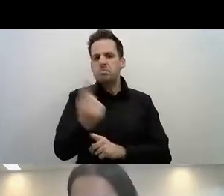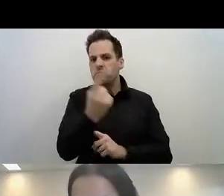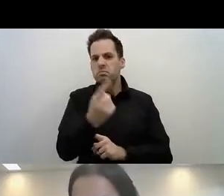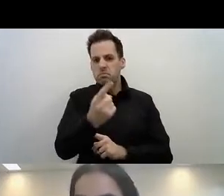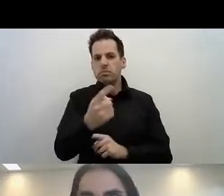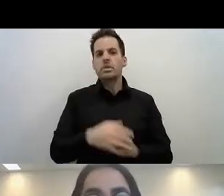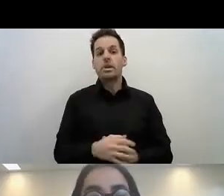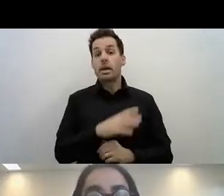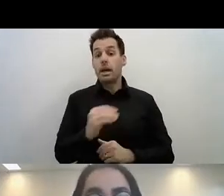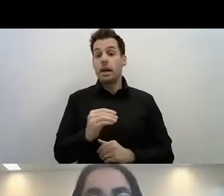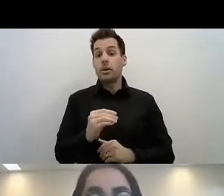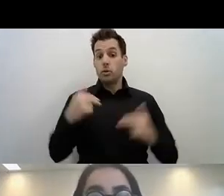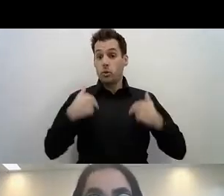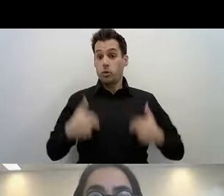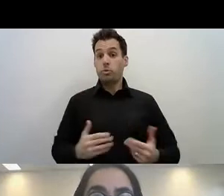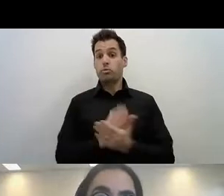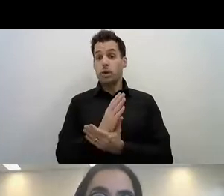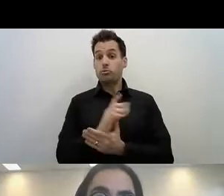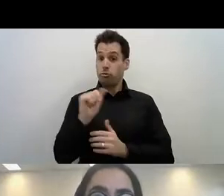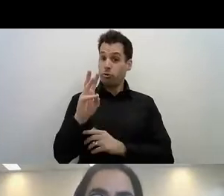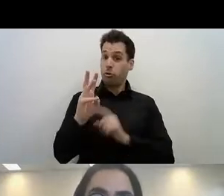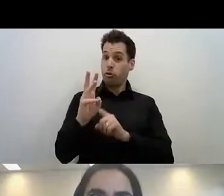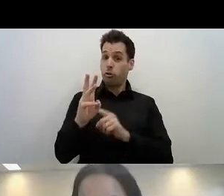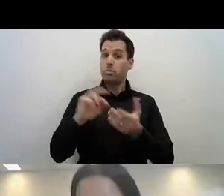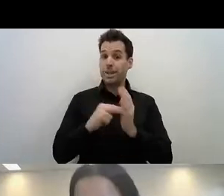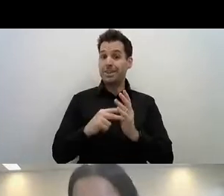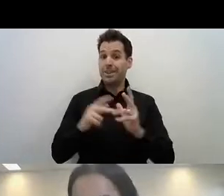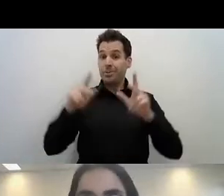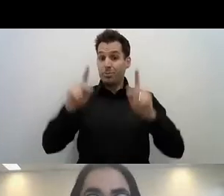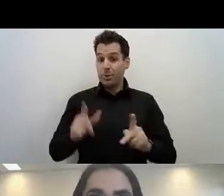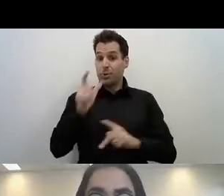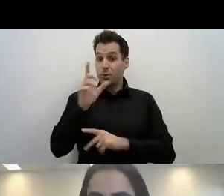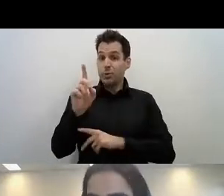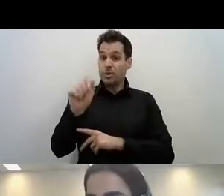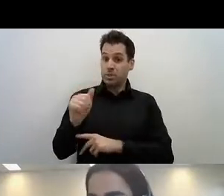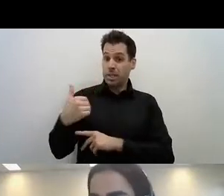law is on the rights of a person with just with a disability who relies upon a service animal